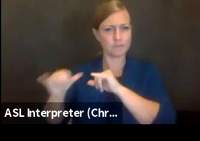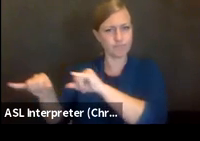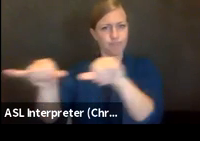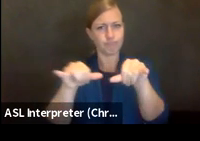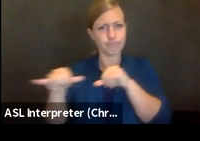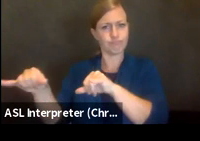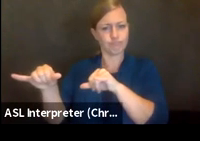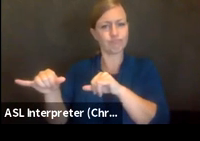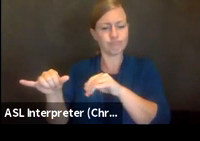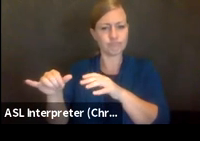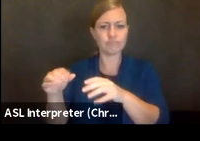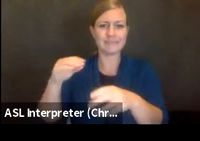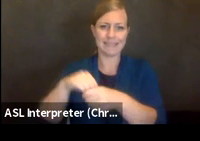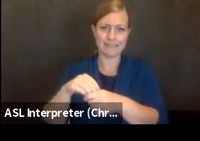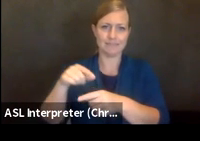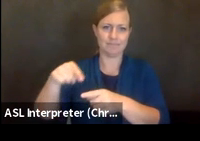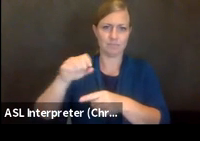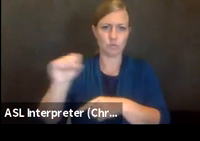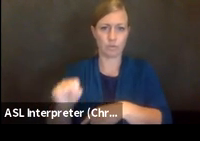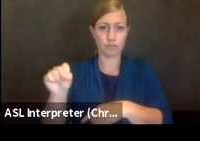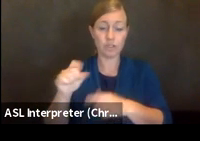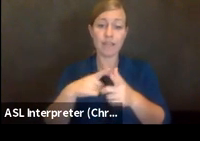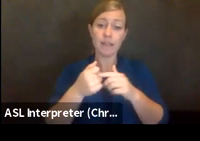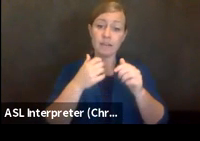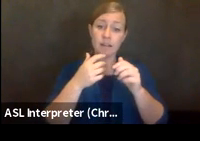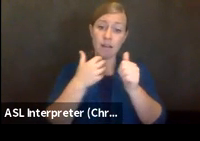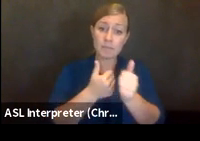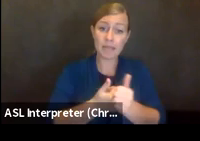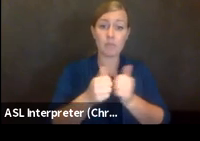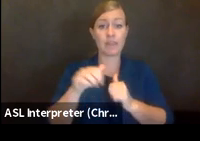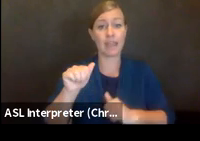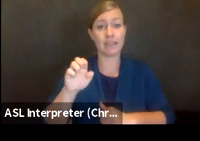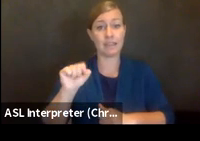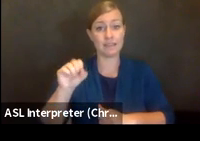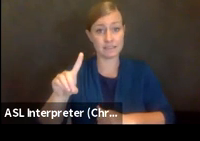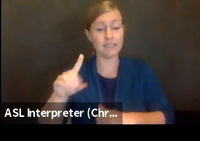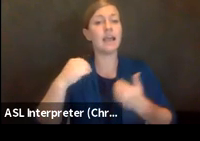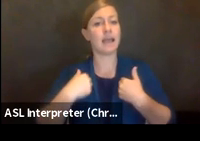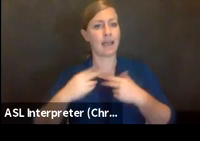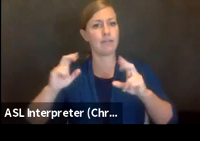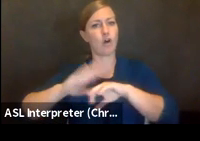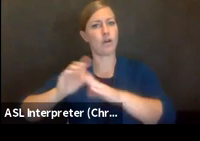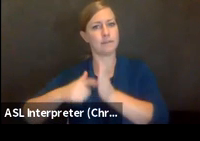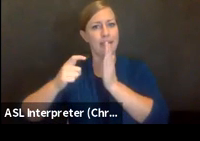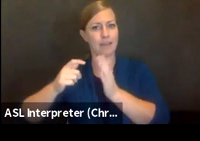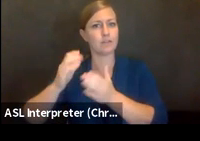ESD 189 - Amy Colburn: And then look keeping up on that as the website. So we'll have the on demand courses, they're actually already there. If you are interested in those